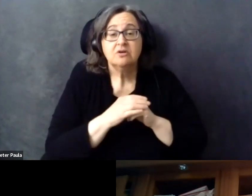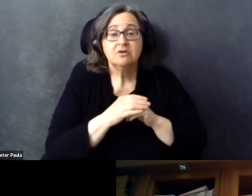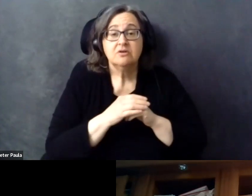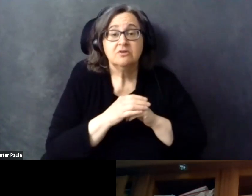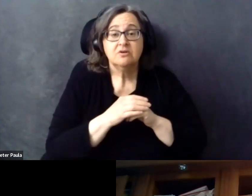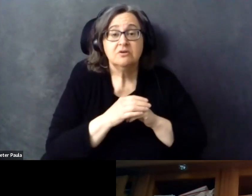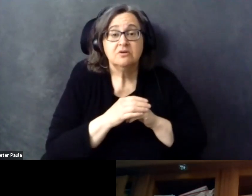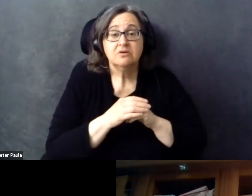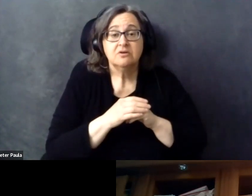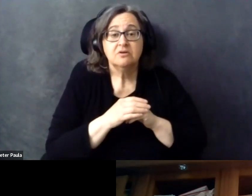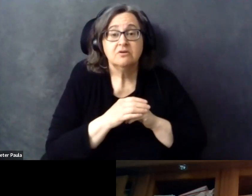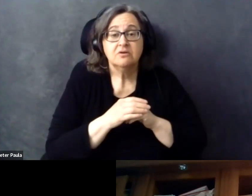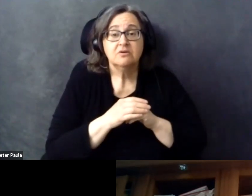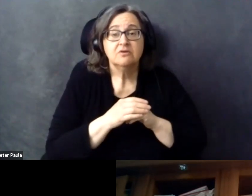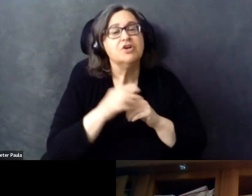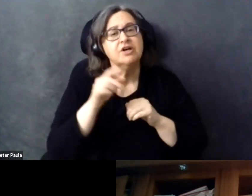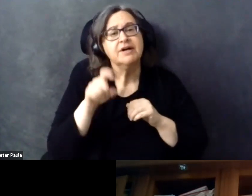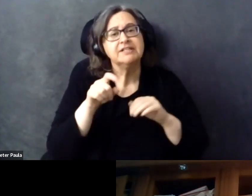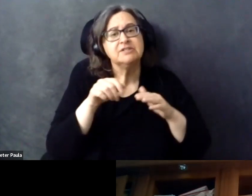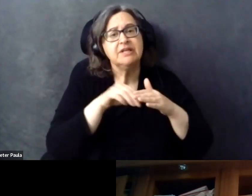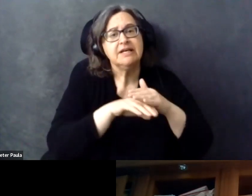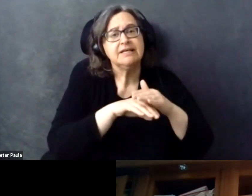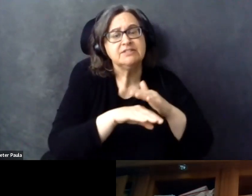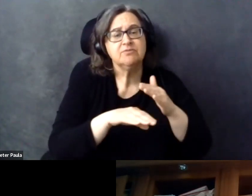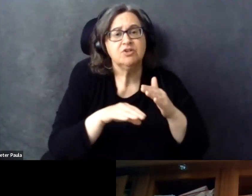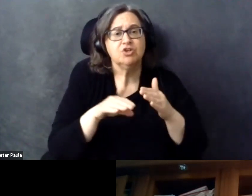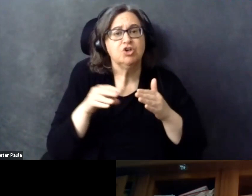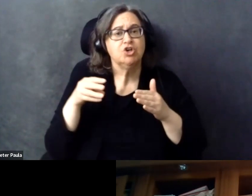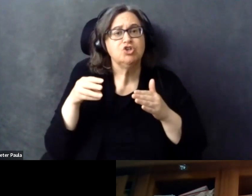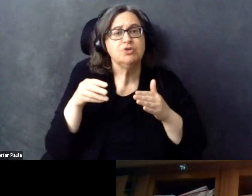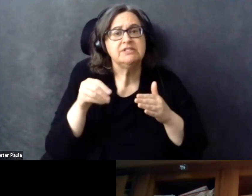in the act, accessibility requirements in the act can be used